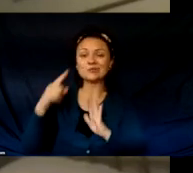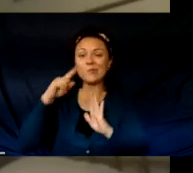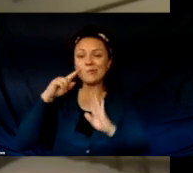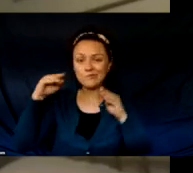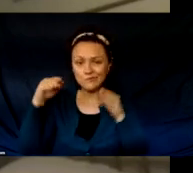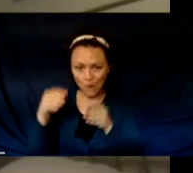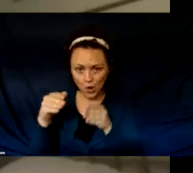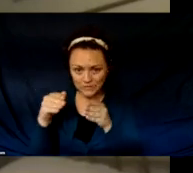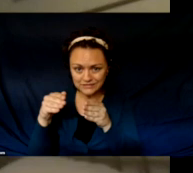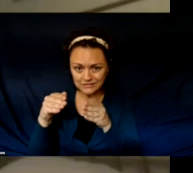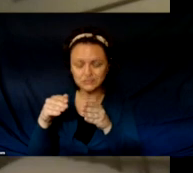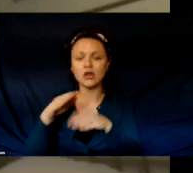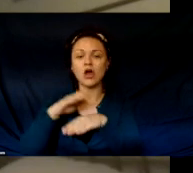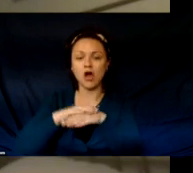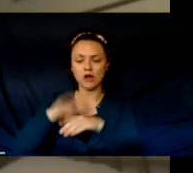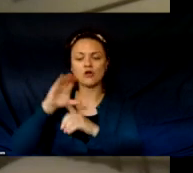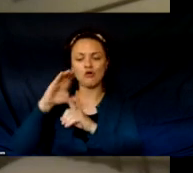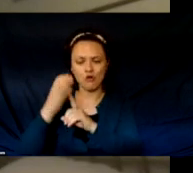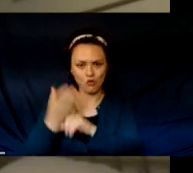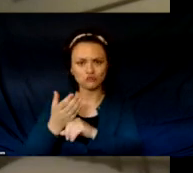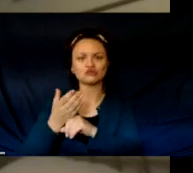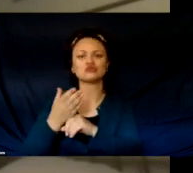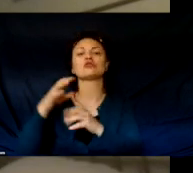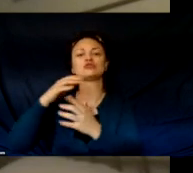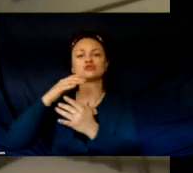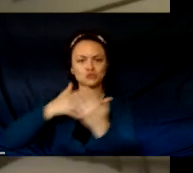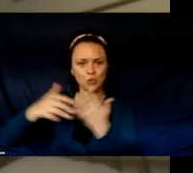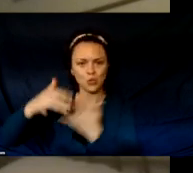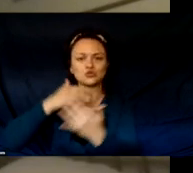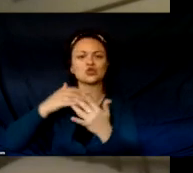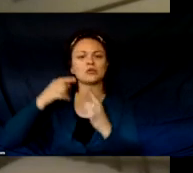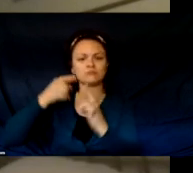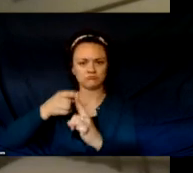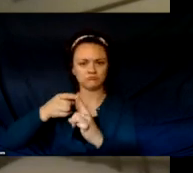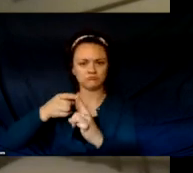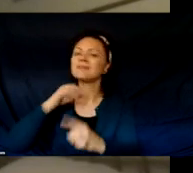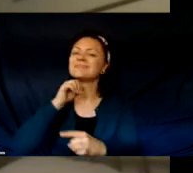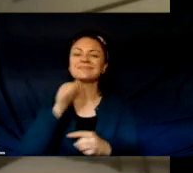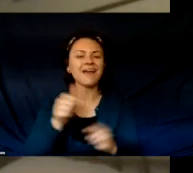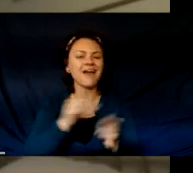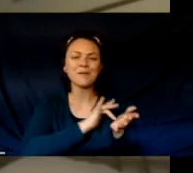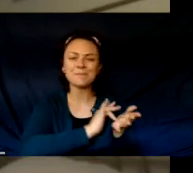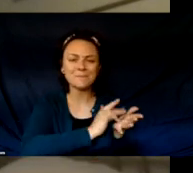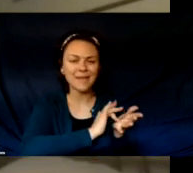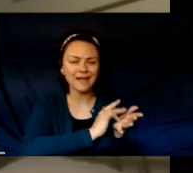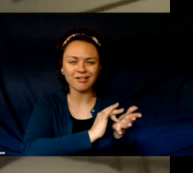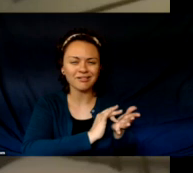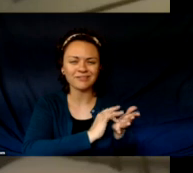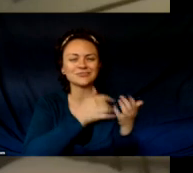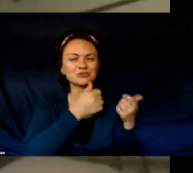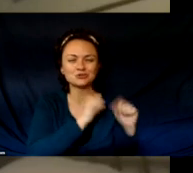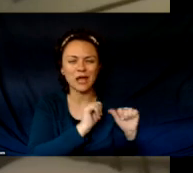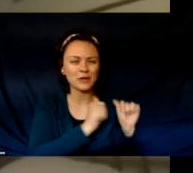that aspect and steer away from the medical model as much as possible because that is